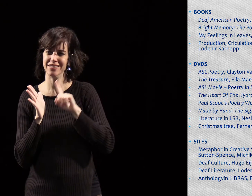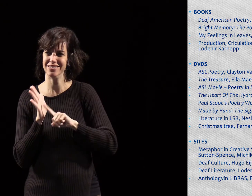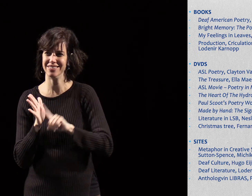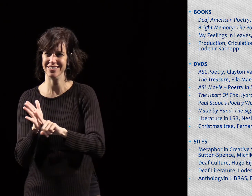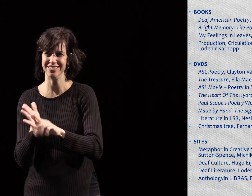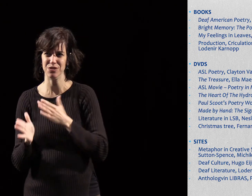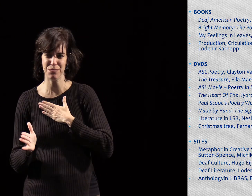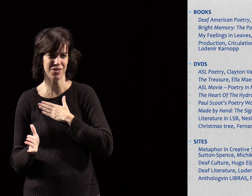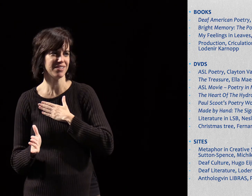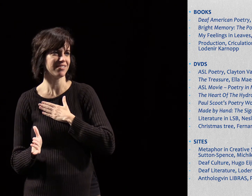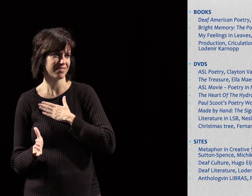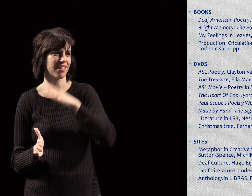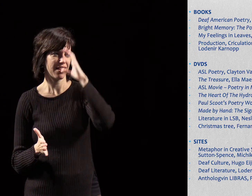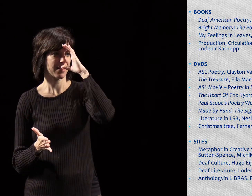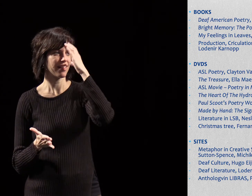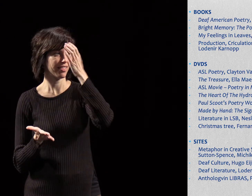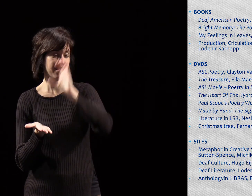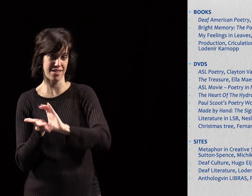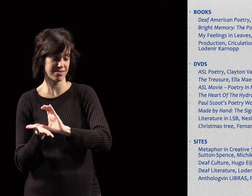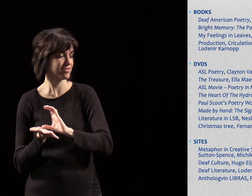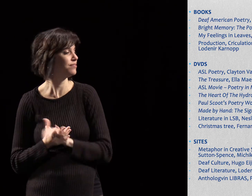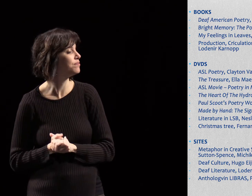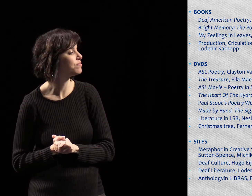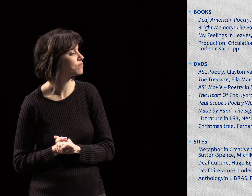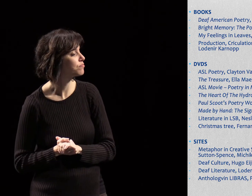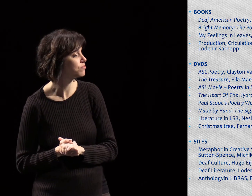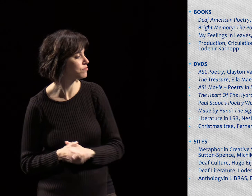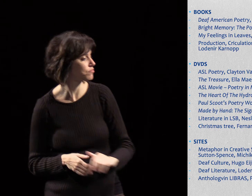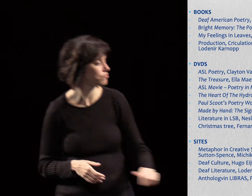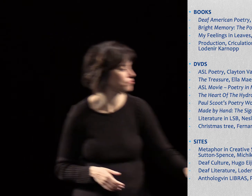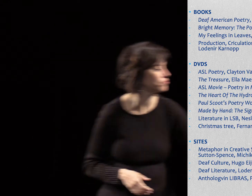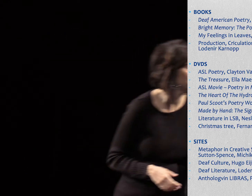And that's very similar to the research that I did for my thesis.